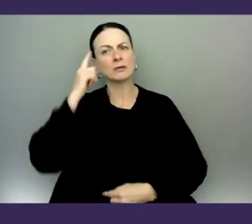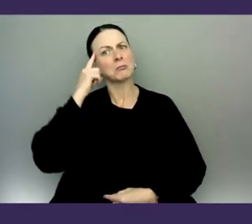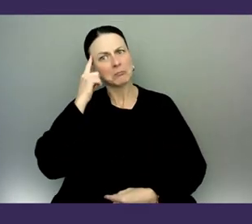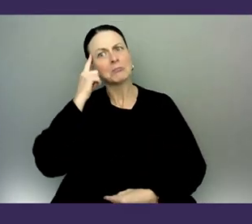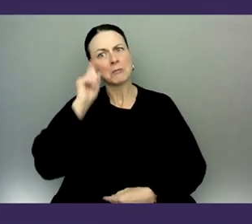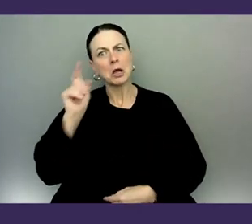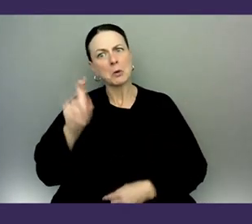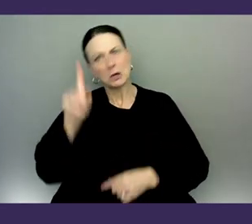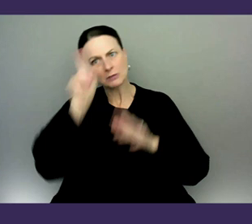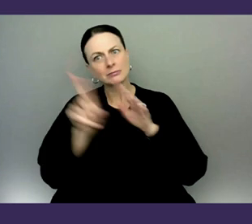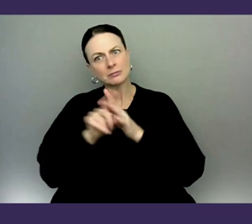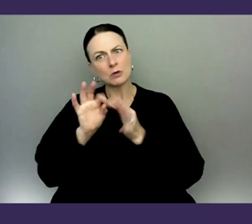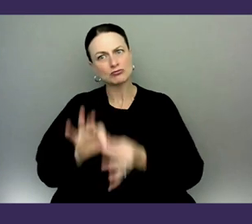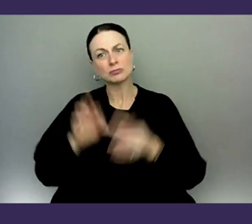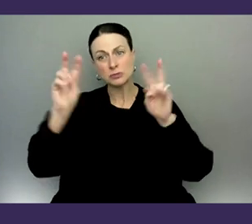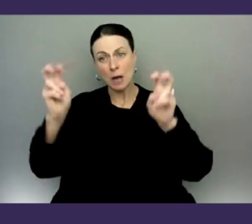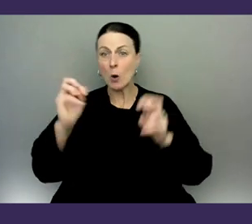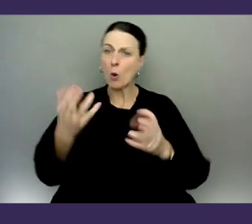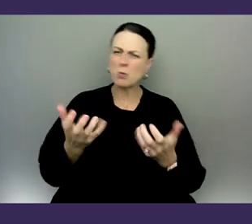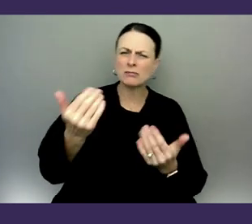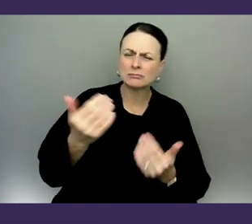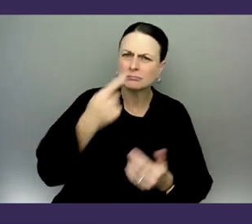or you wanna have something clarified at the end,